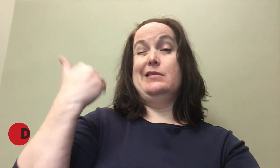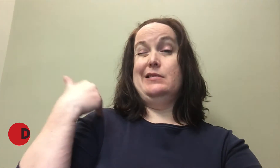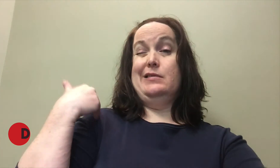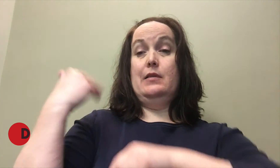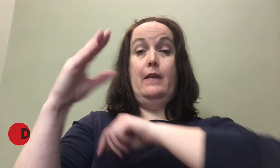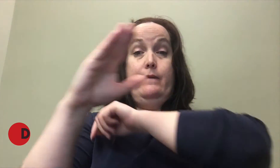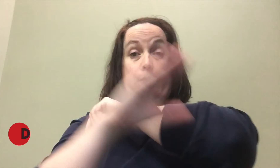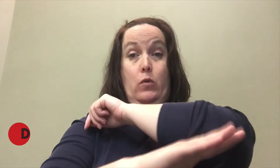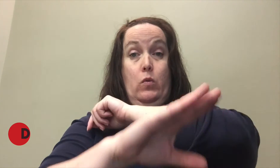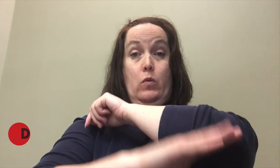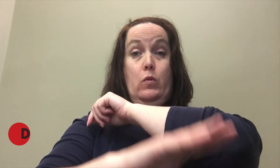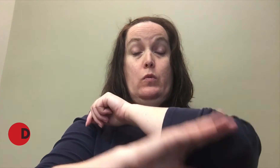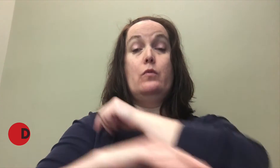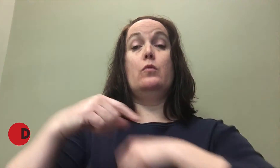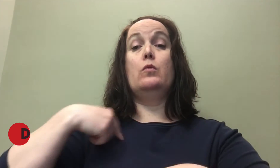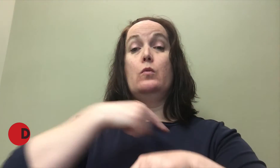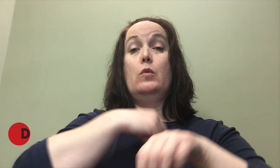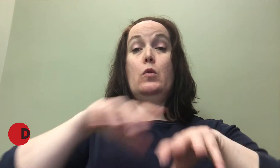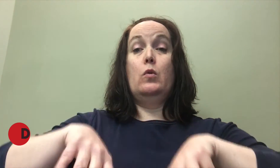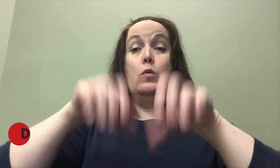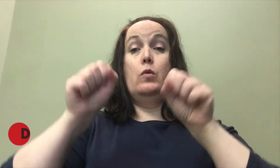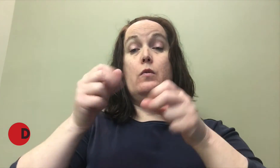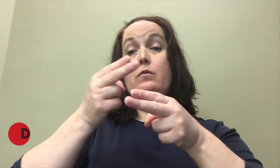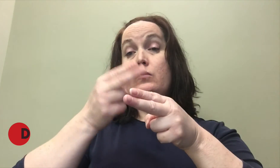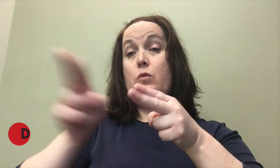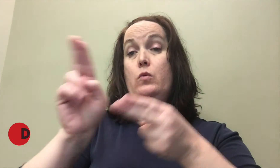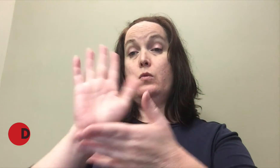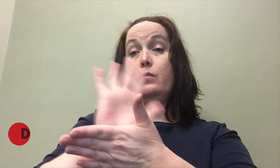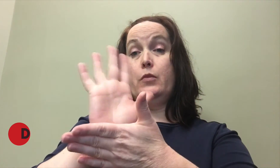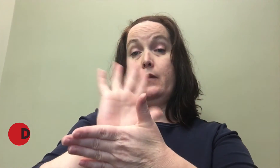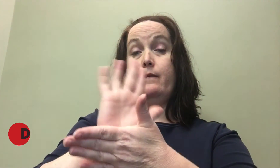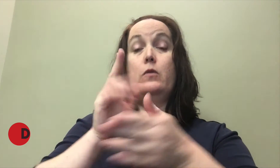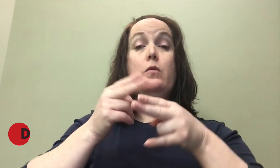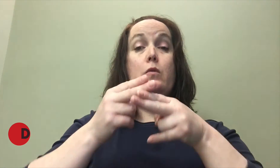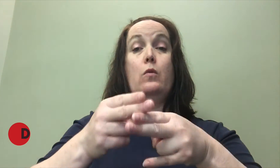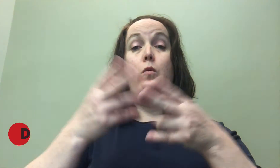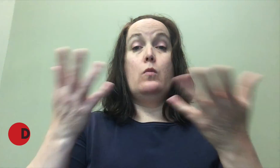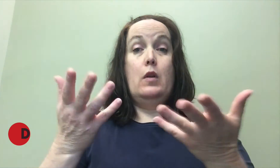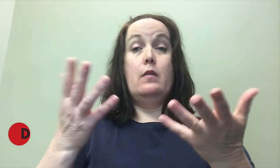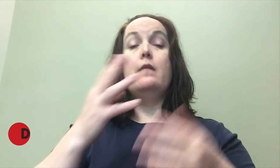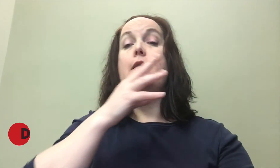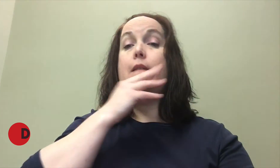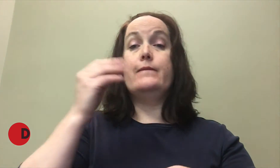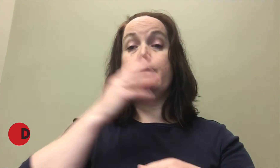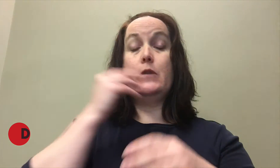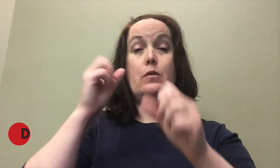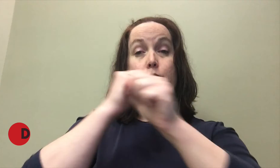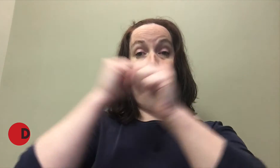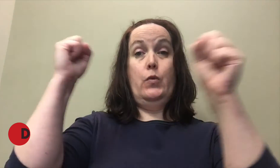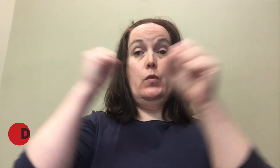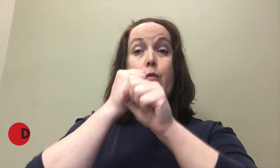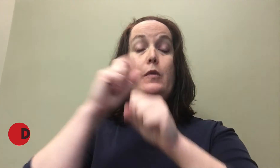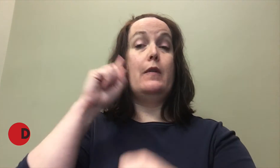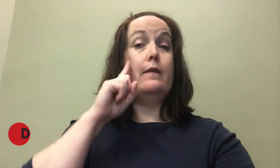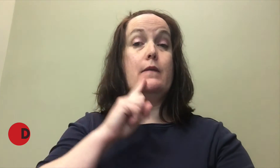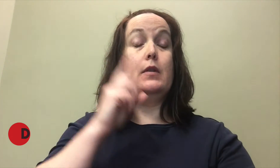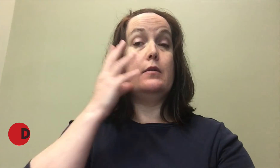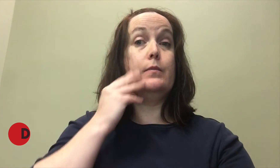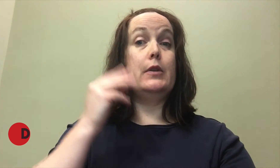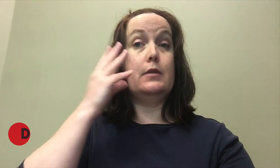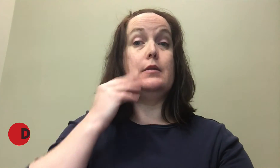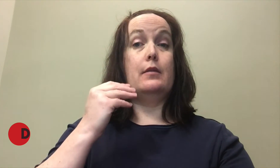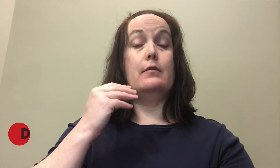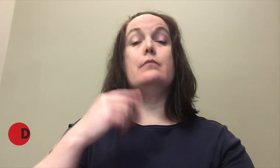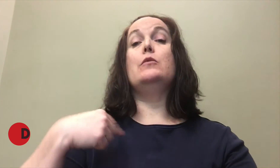Last fall, we hosted a short movie called "Halifax Explosion Deaf Experience".